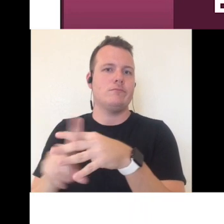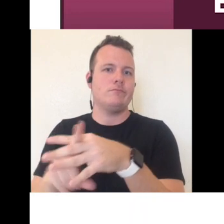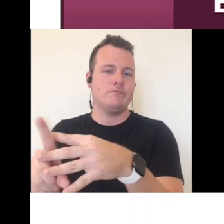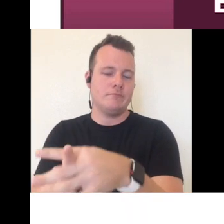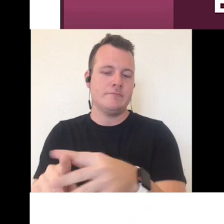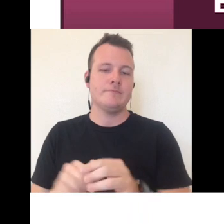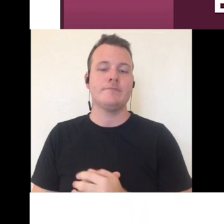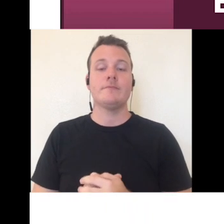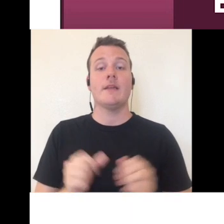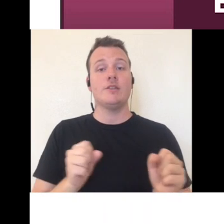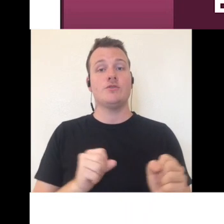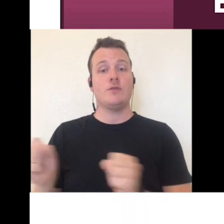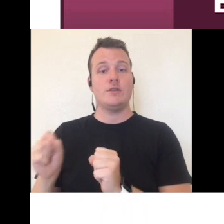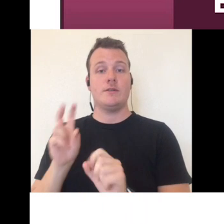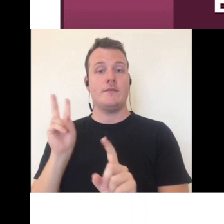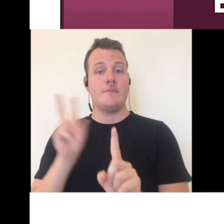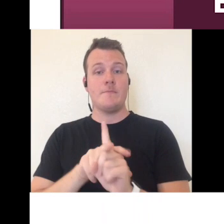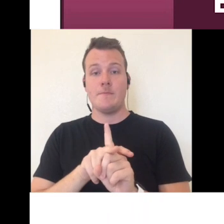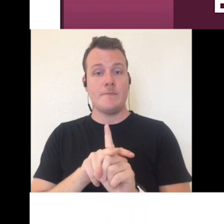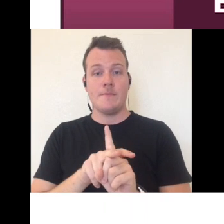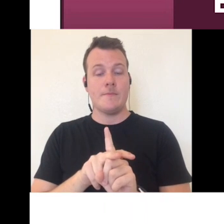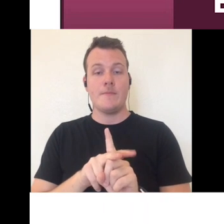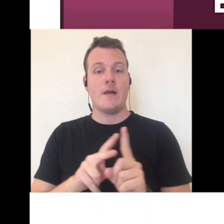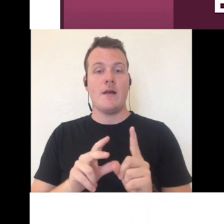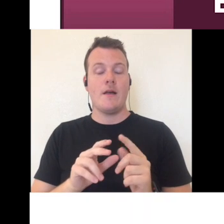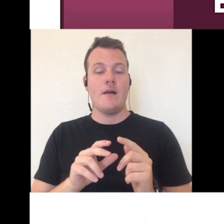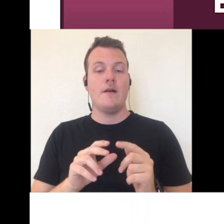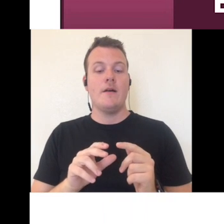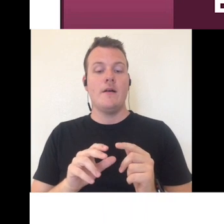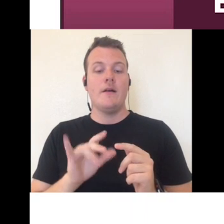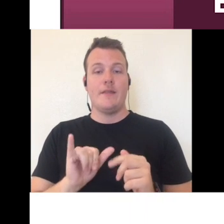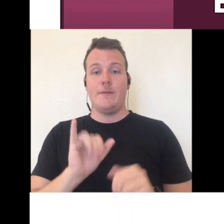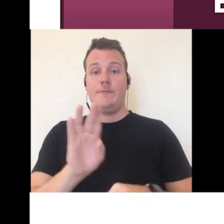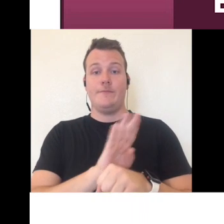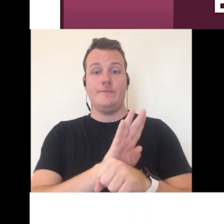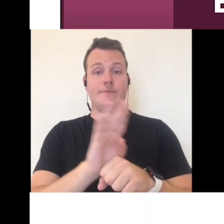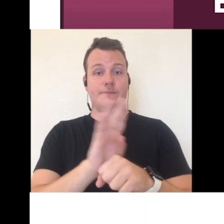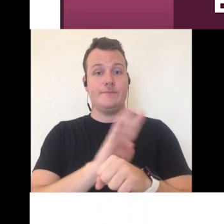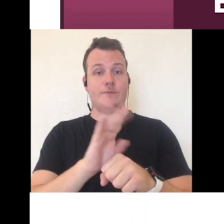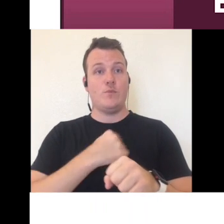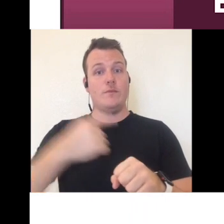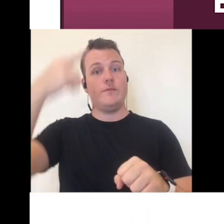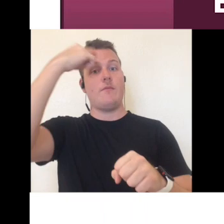kinds of issues then implement this strategy- strategy and the kind of